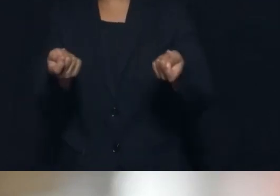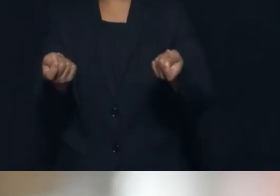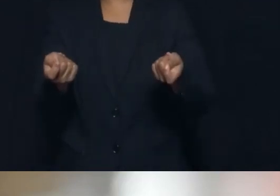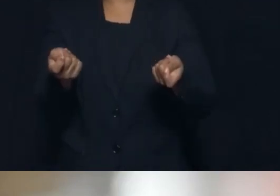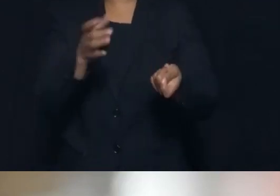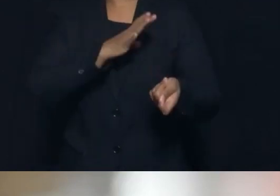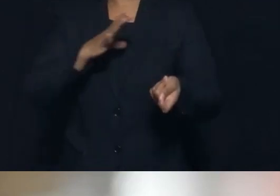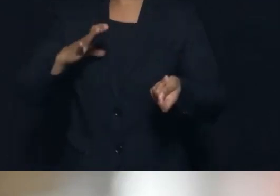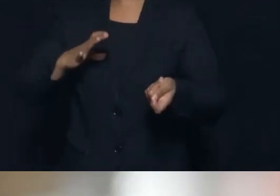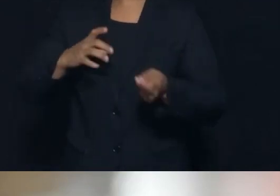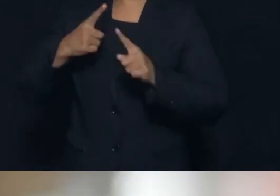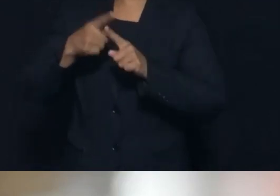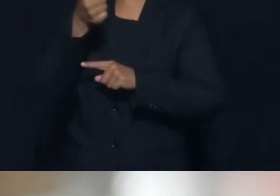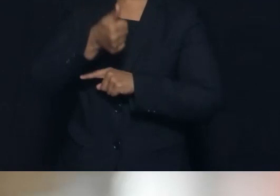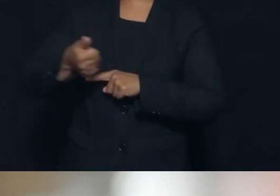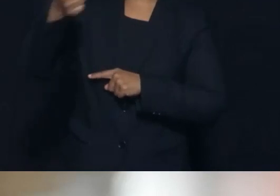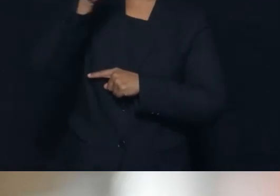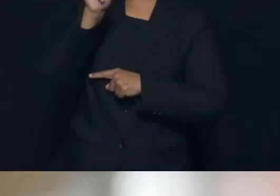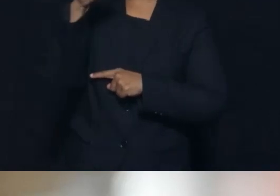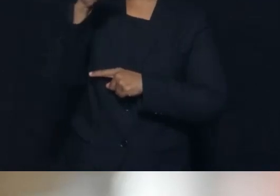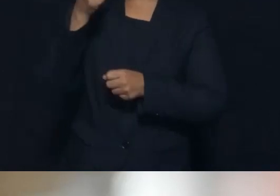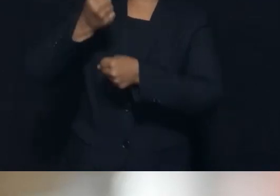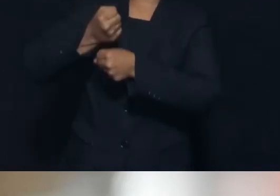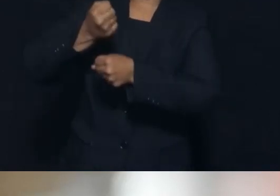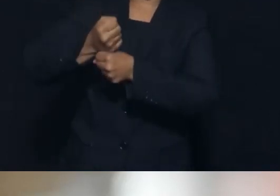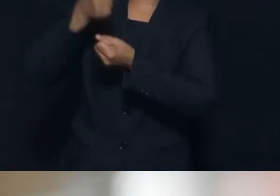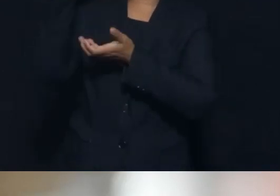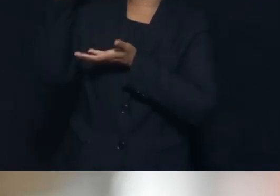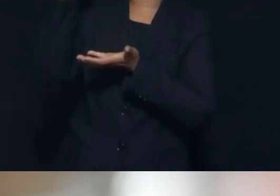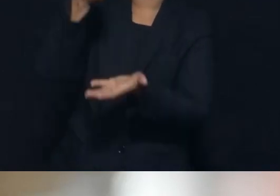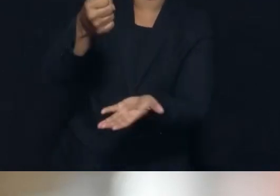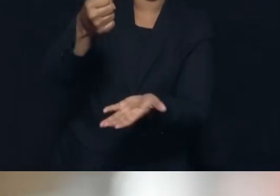Creating the common Europe topic accessibility, working on a big platform to put together